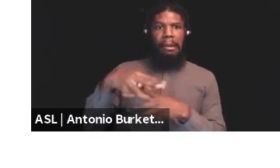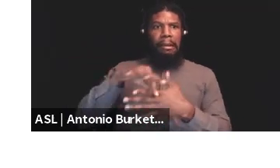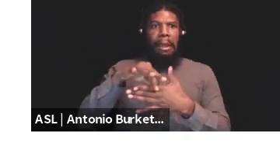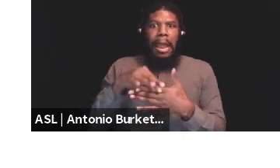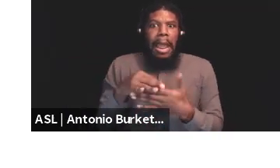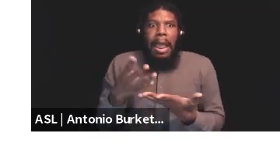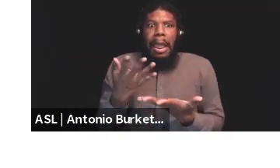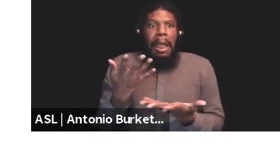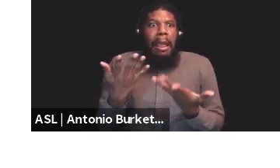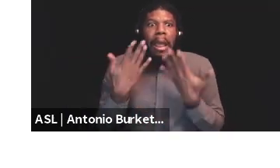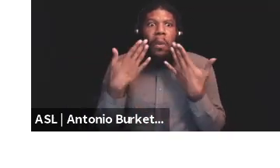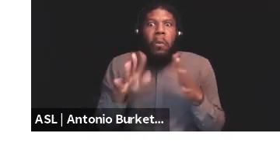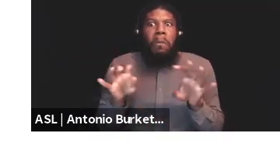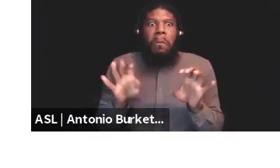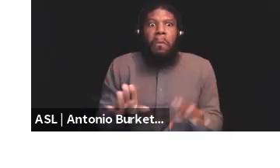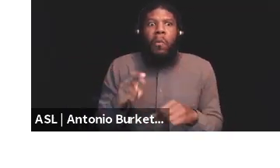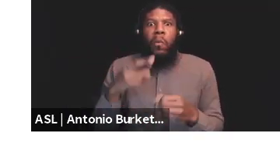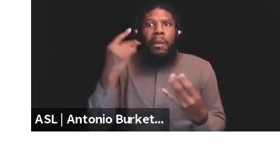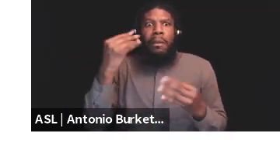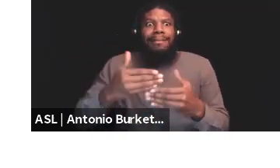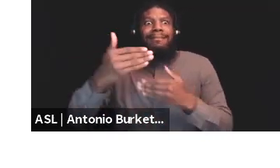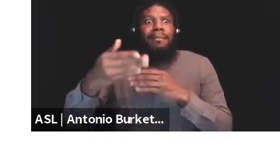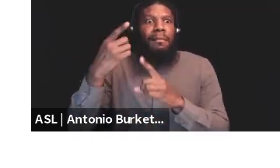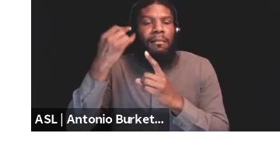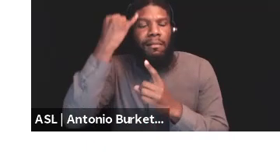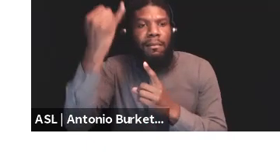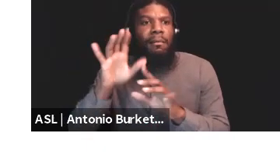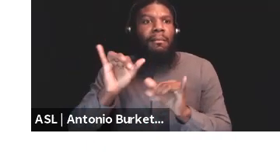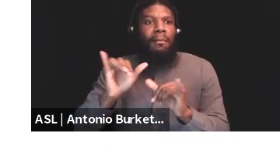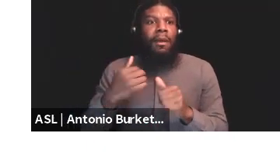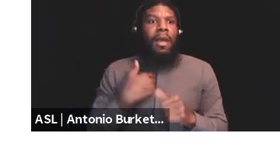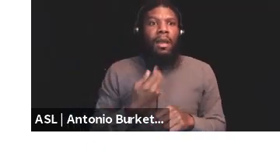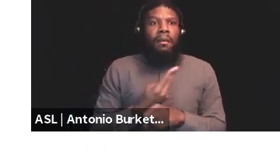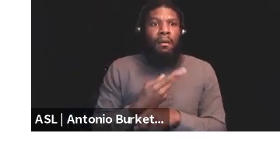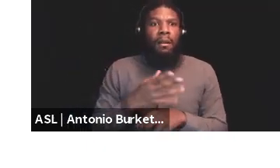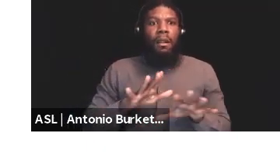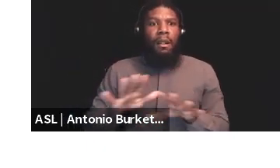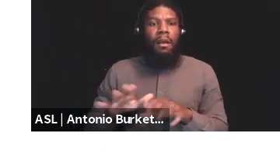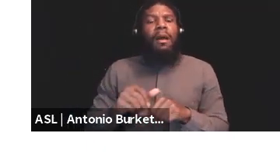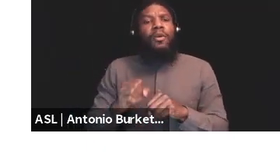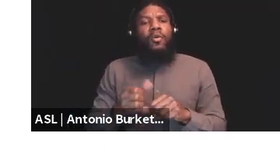idea. Tutors can help count these "filler words," and encourage students to become more comfortable